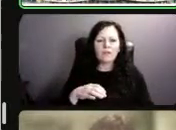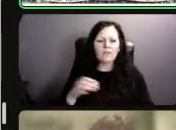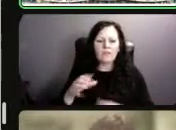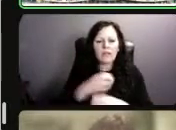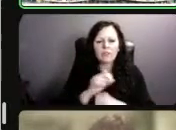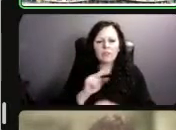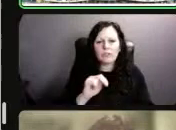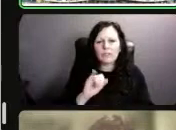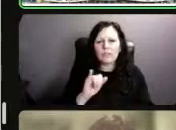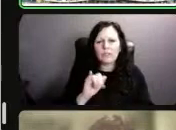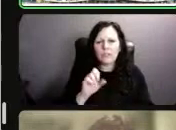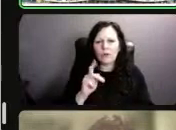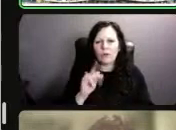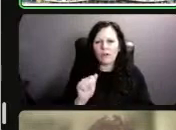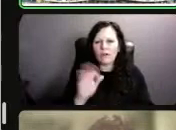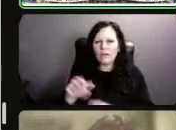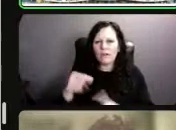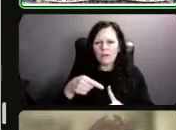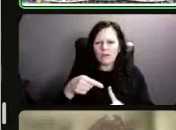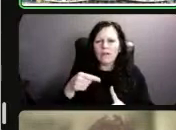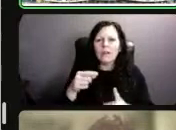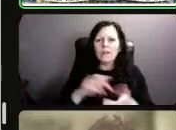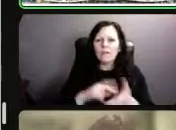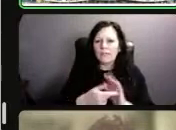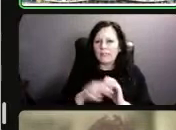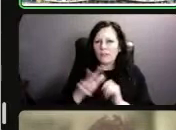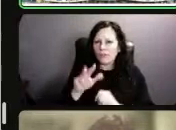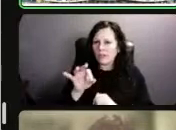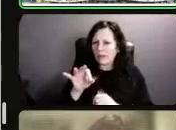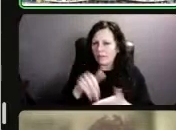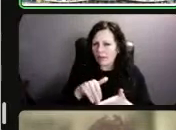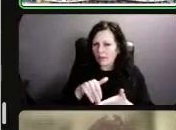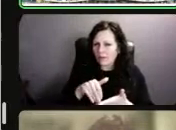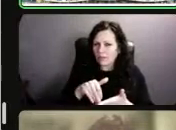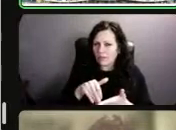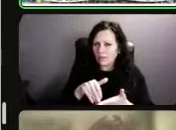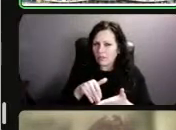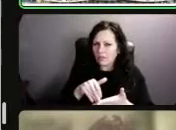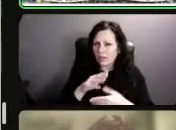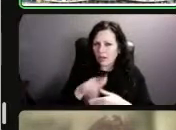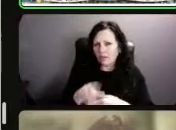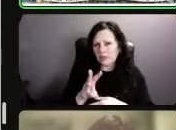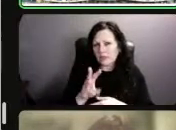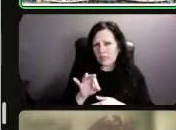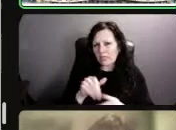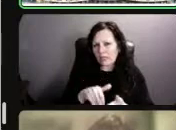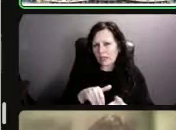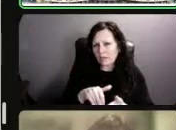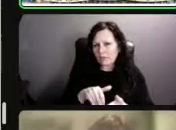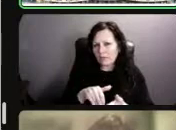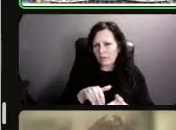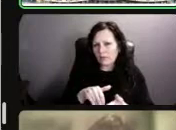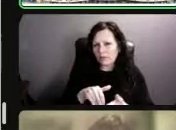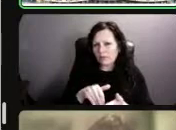NEXT YEAR.